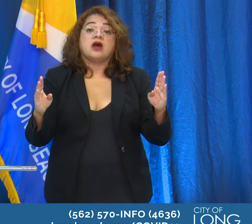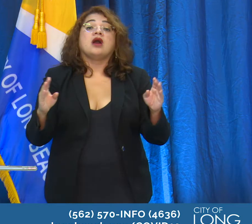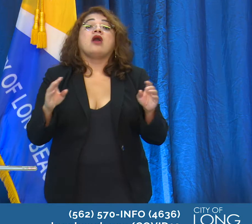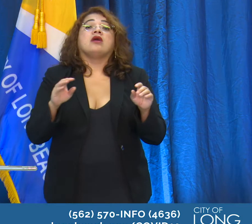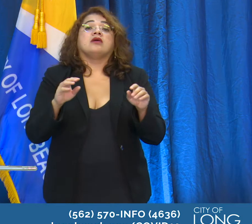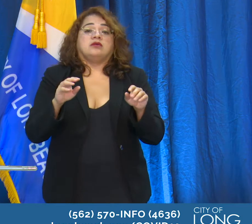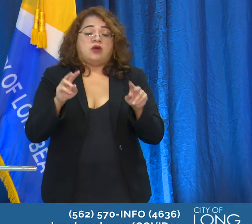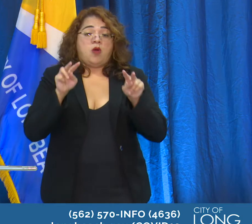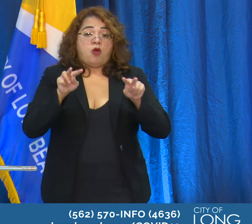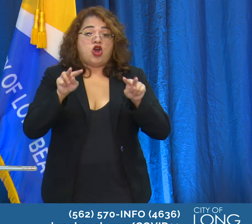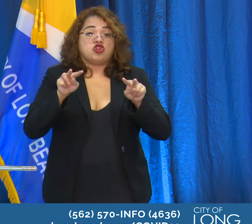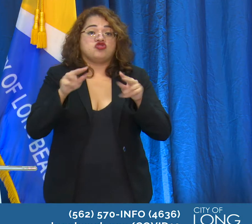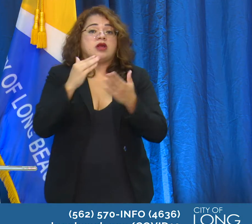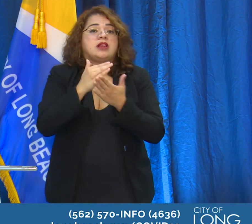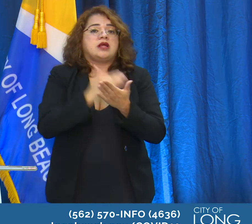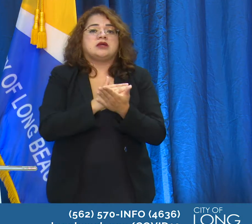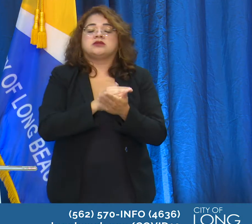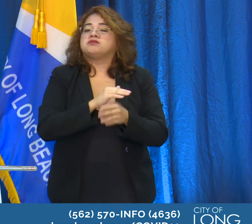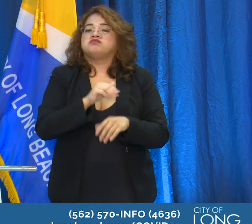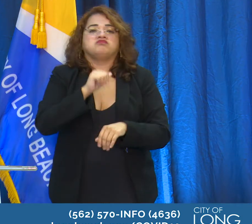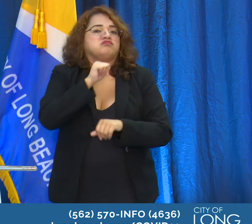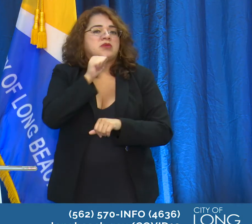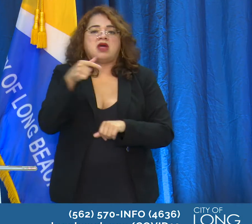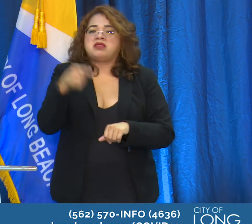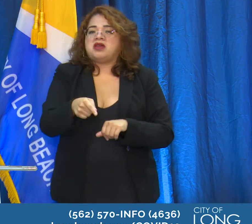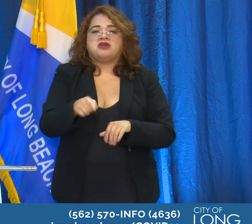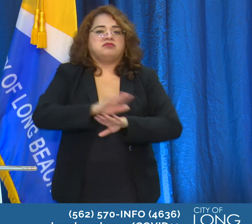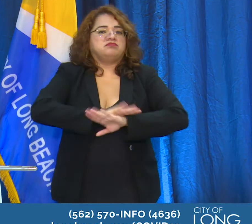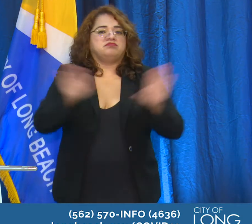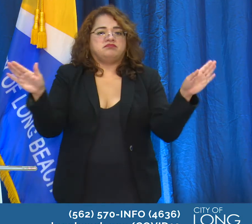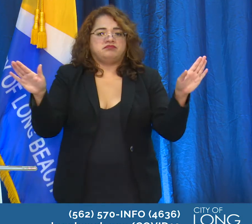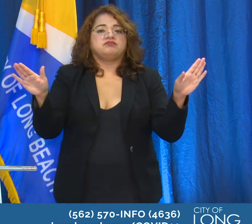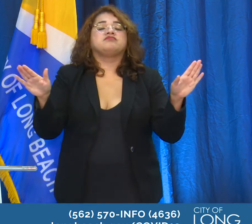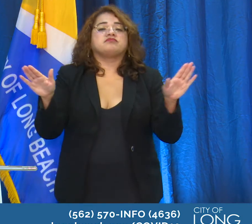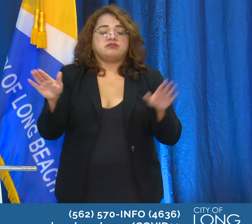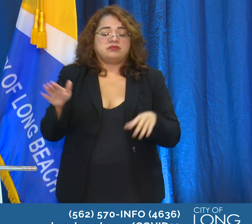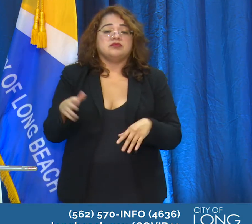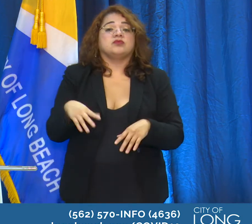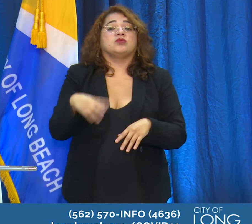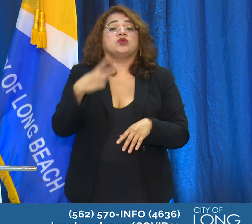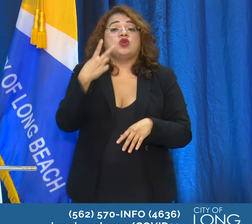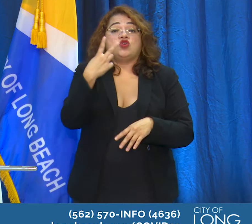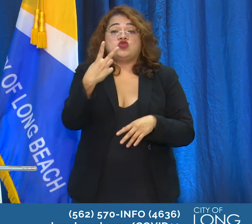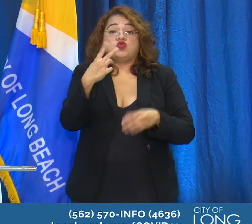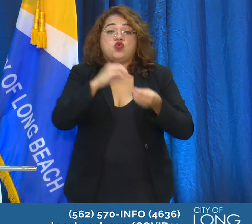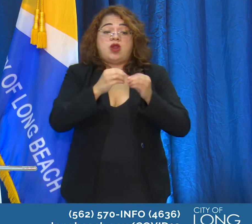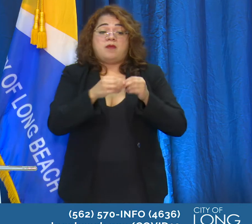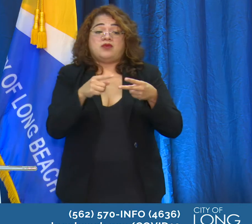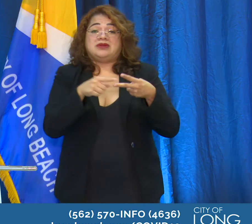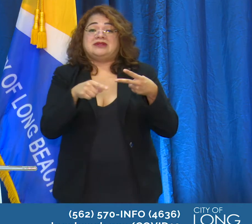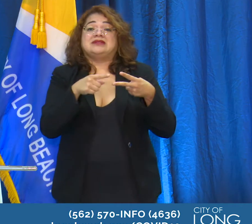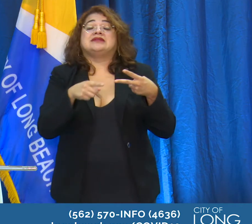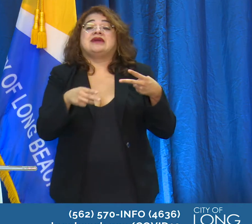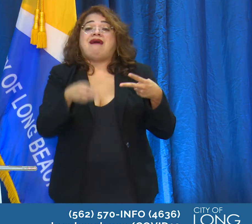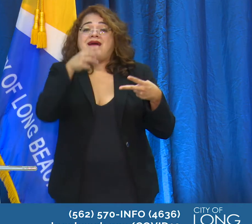So as you know, so we still have 2 case, 2 numbers that are much higher so just want to make sure that we're paying attention to those numbers.